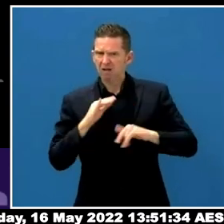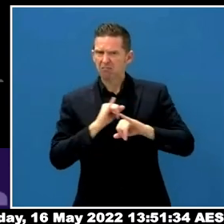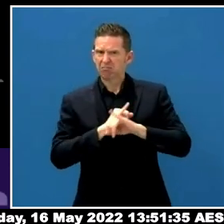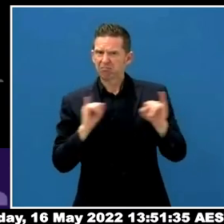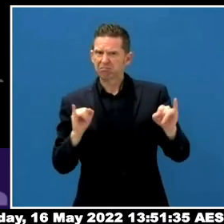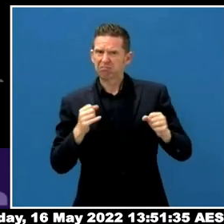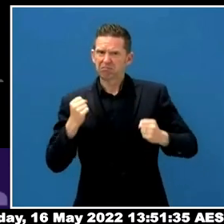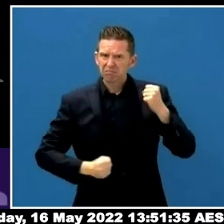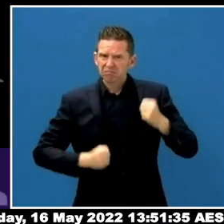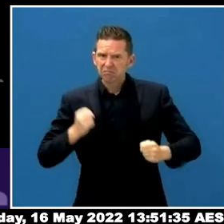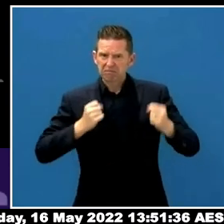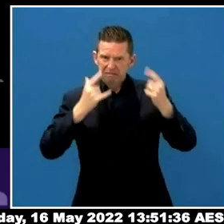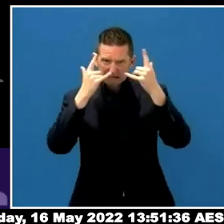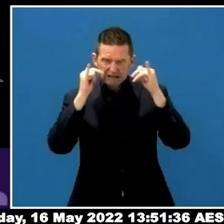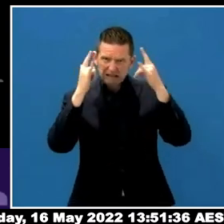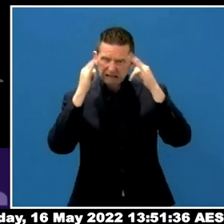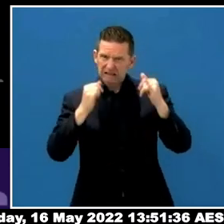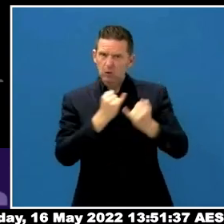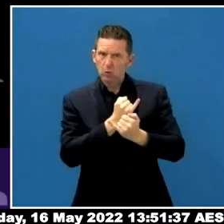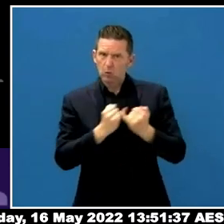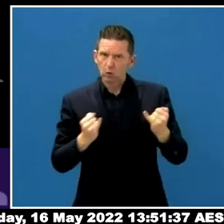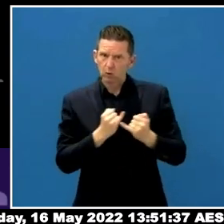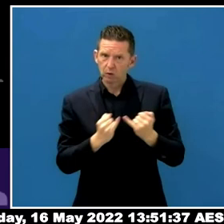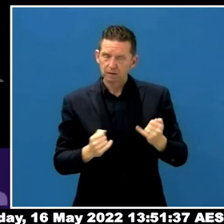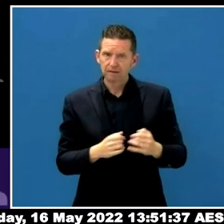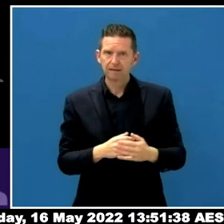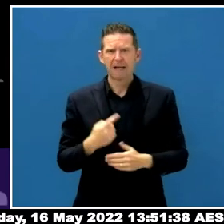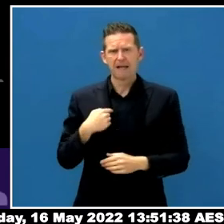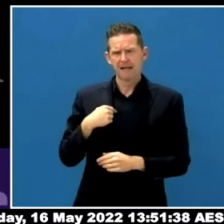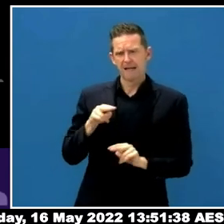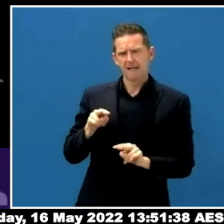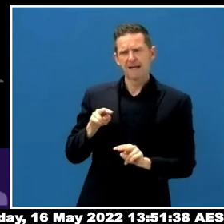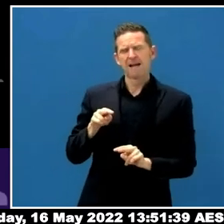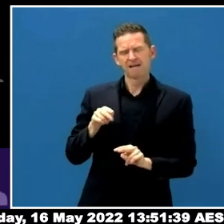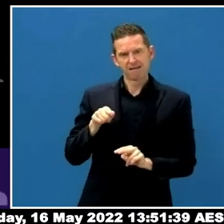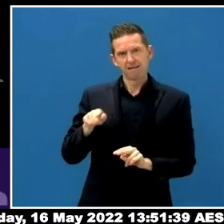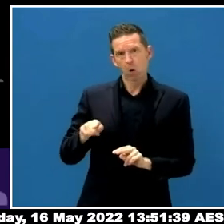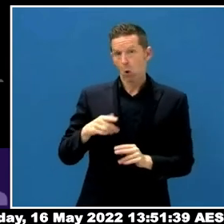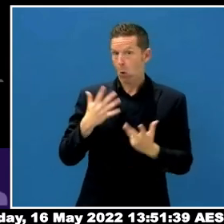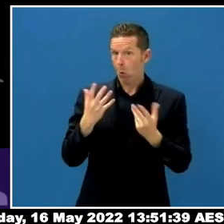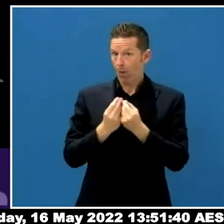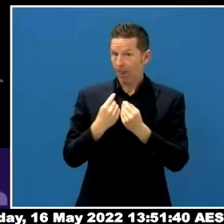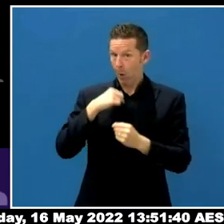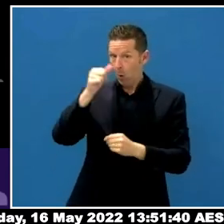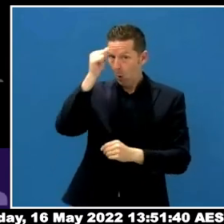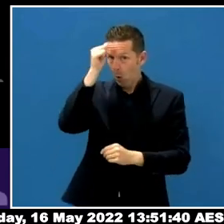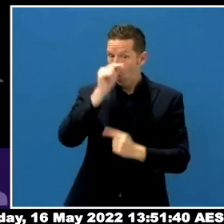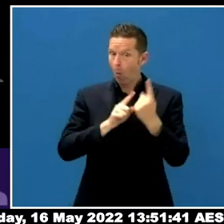going to say, that was when he was one on one with Daniel Nuumaalii. I see. So we're talking the second half of 2019.